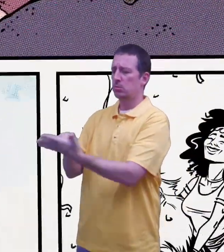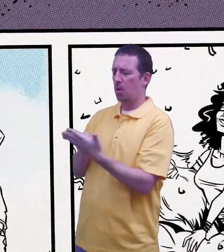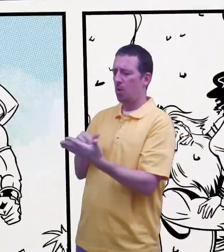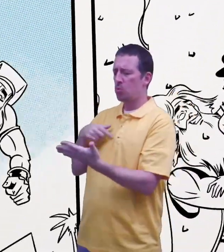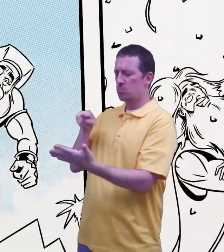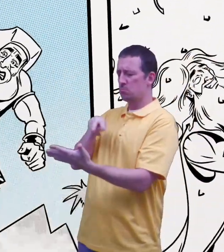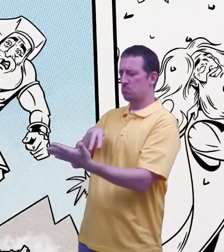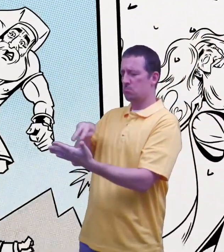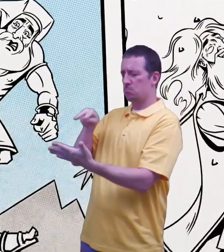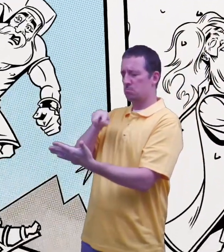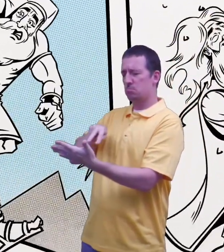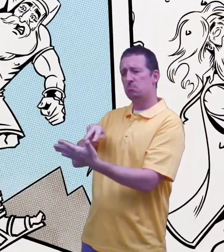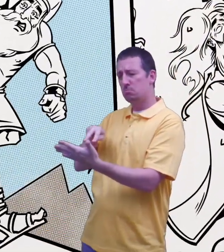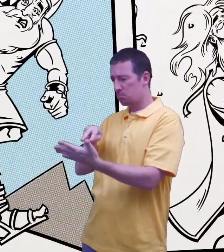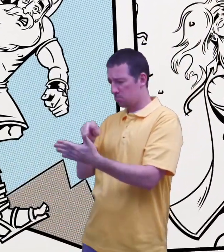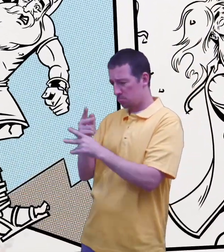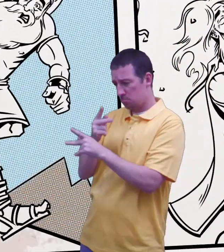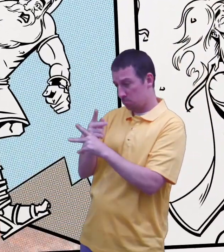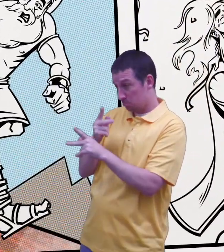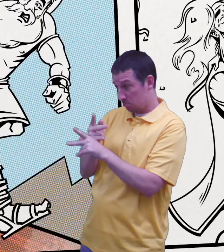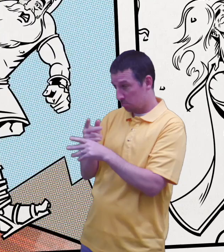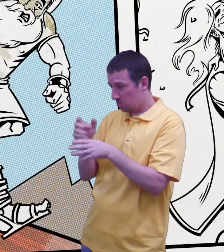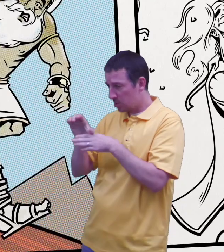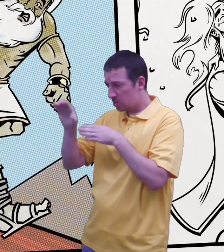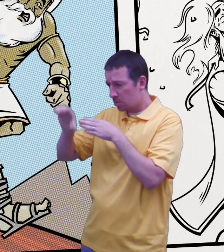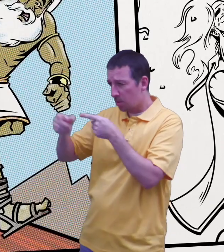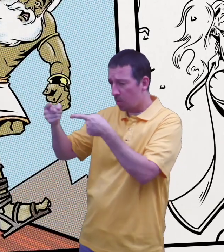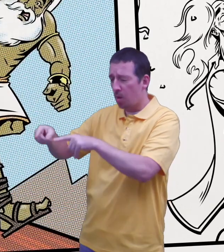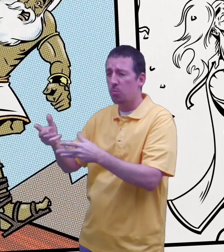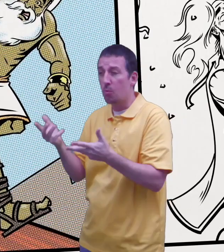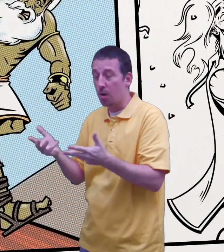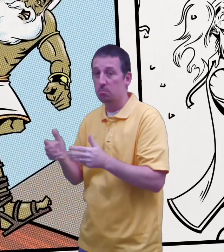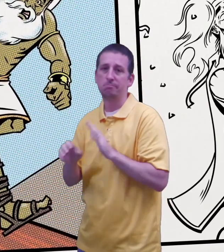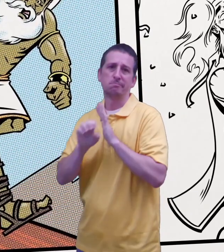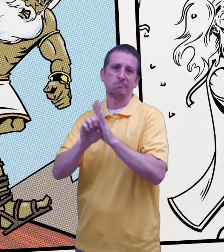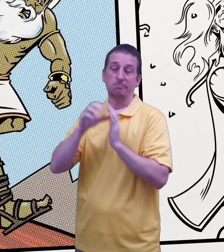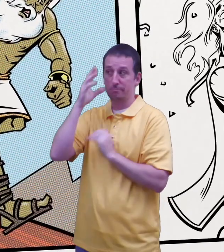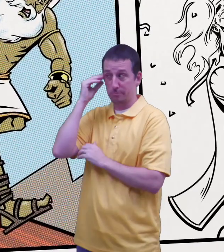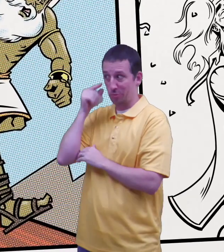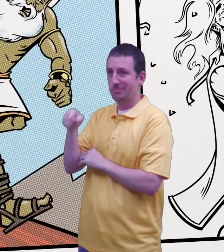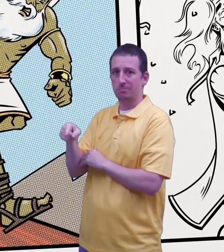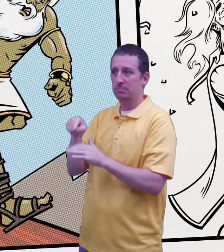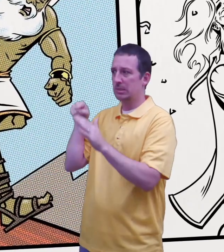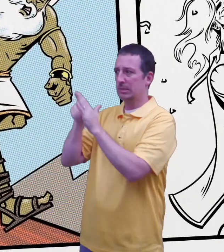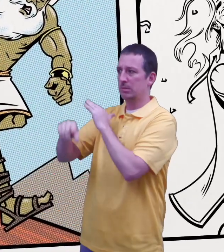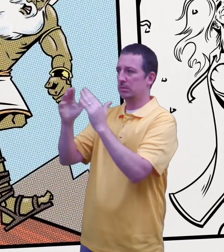and then leave us to judge their behavior by seeing the consequences So in the case of Moses,